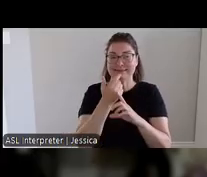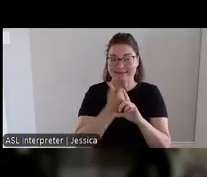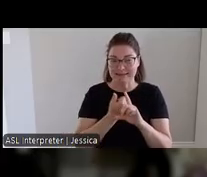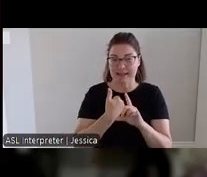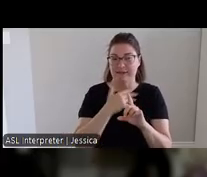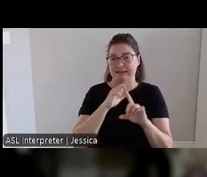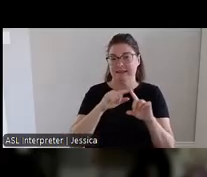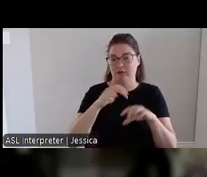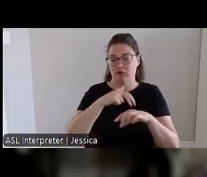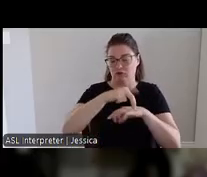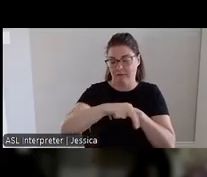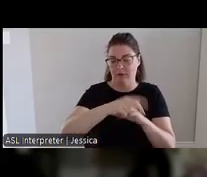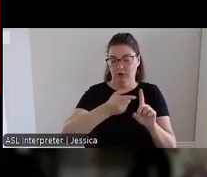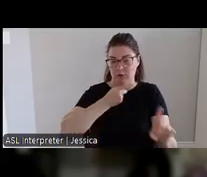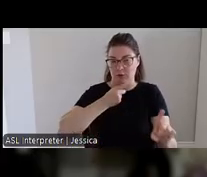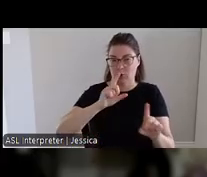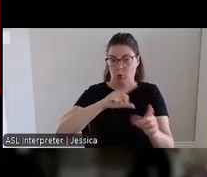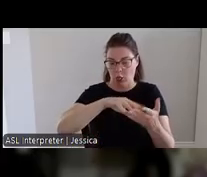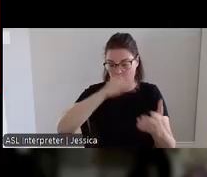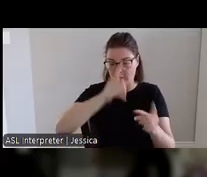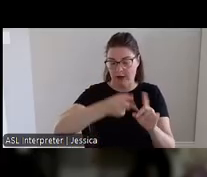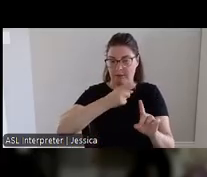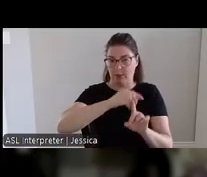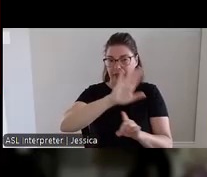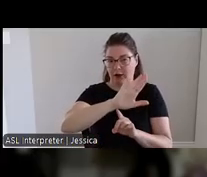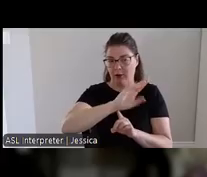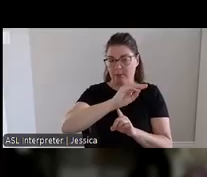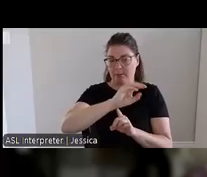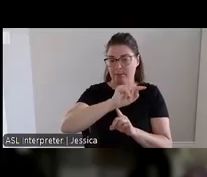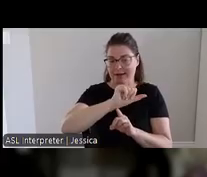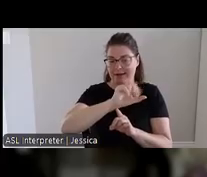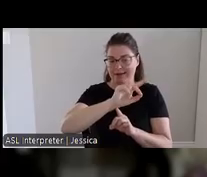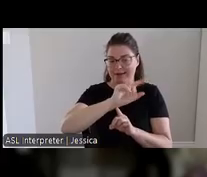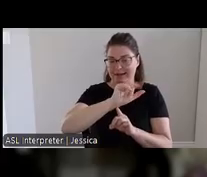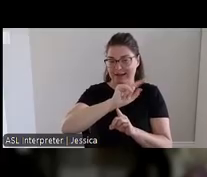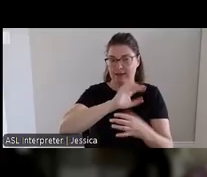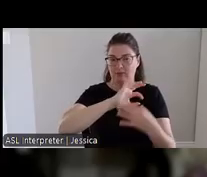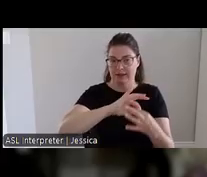source for where you can learn about their metadata for accessibility and how to process it.